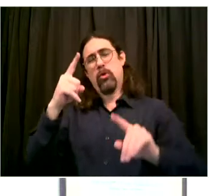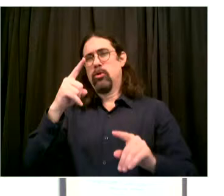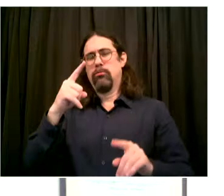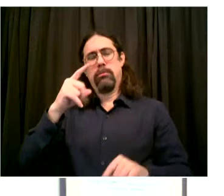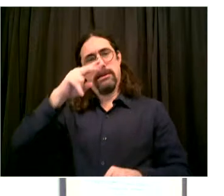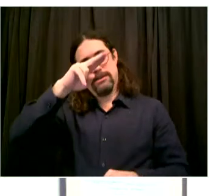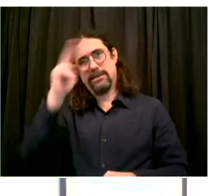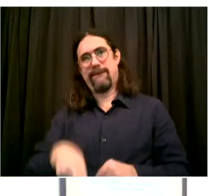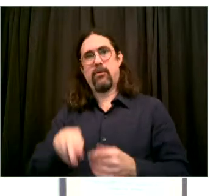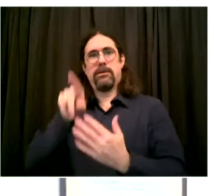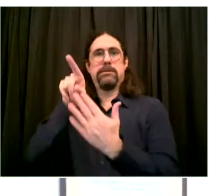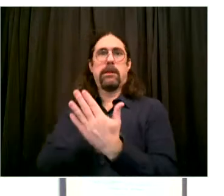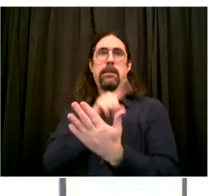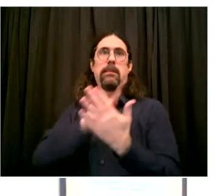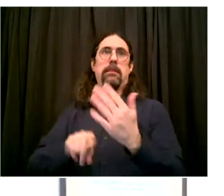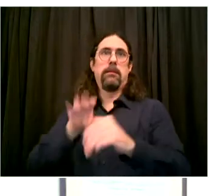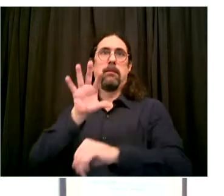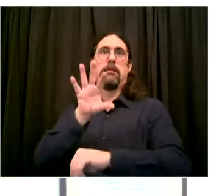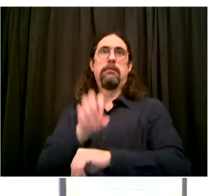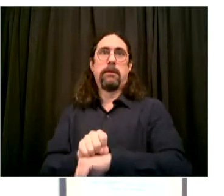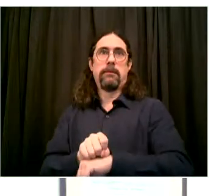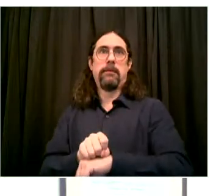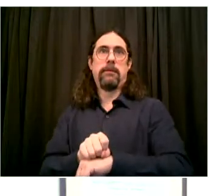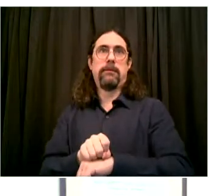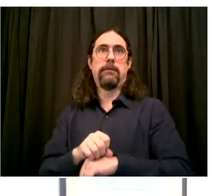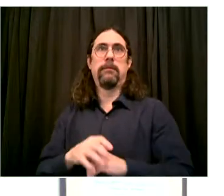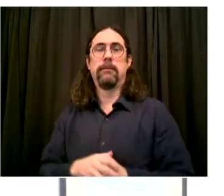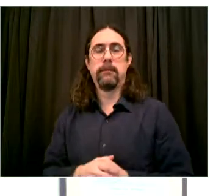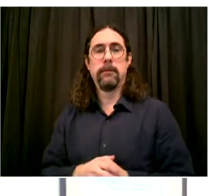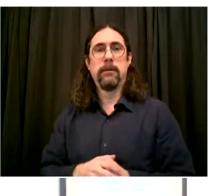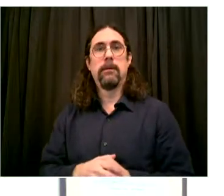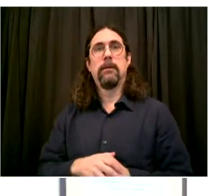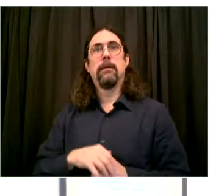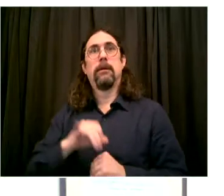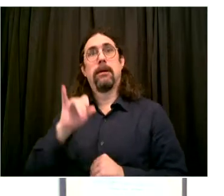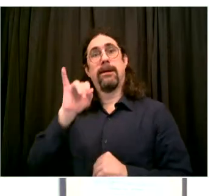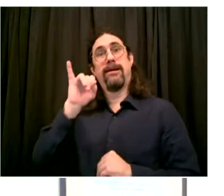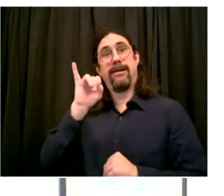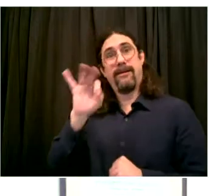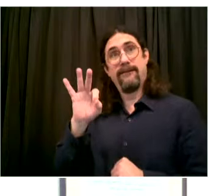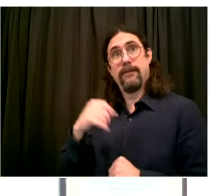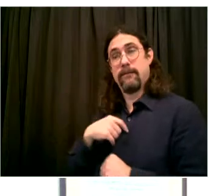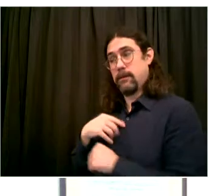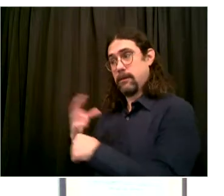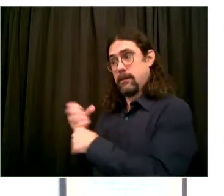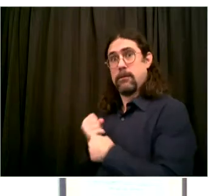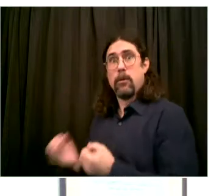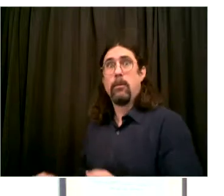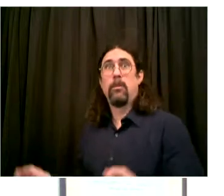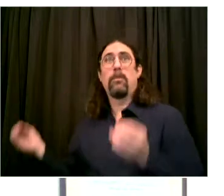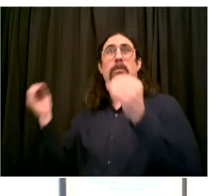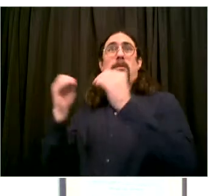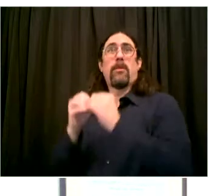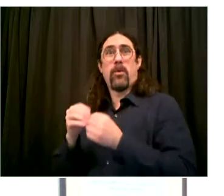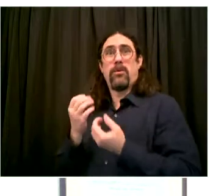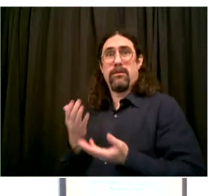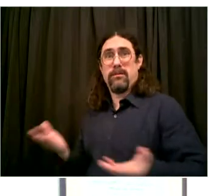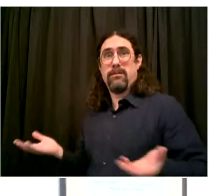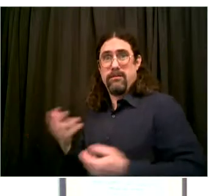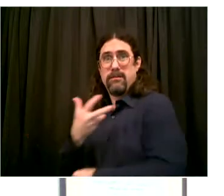THE MATTER IS, IF WE HAVE MORE SUPPLY WE WOULD BE ABLE TO SCHEDULE ADDITIONAL APPOINTMENTS